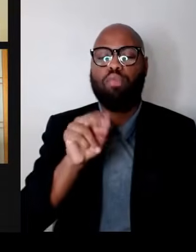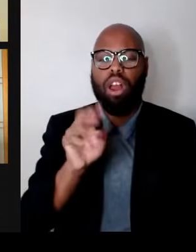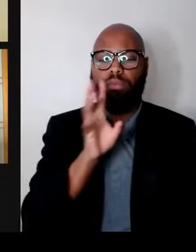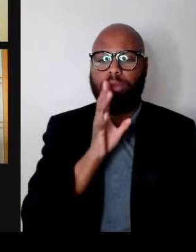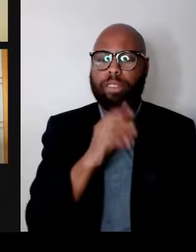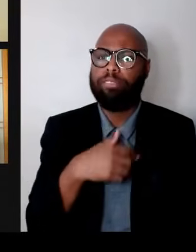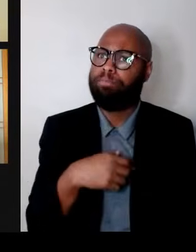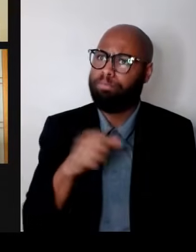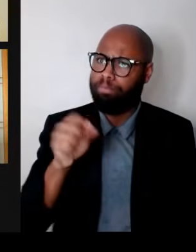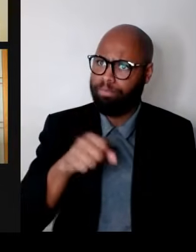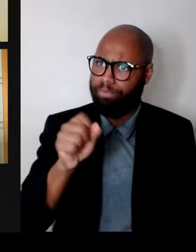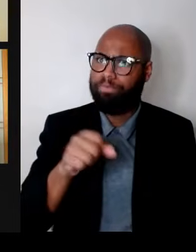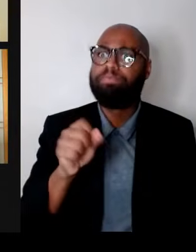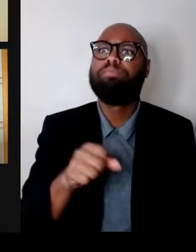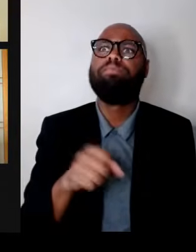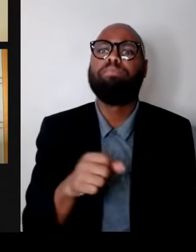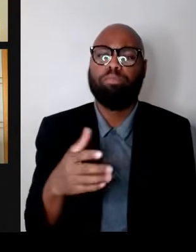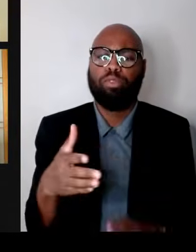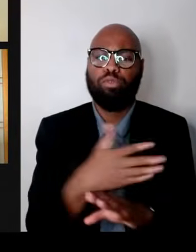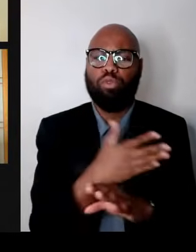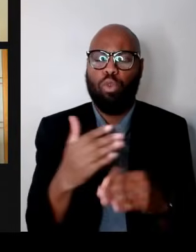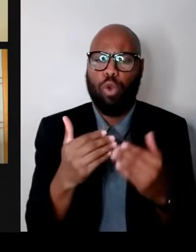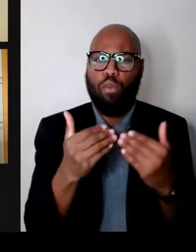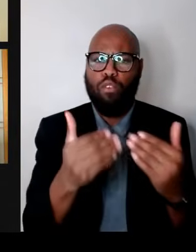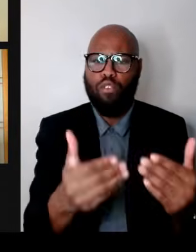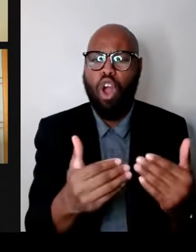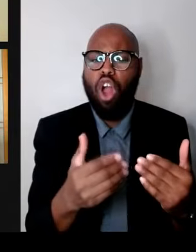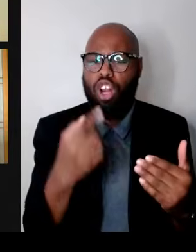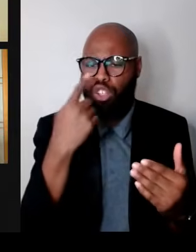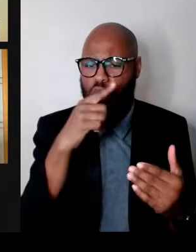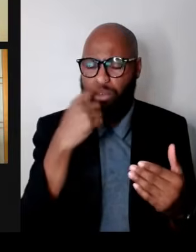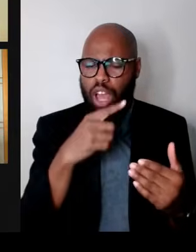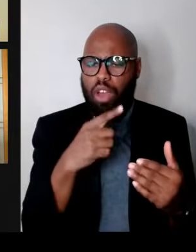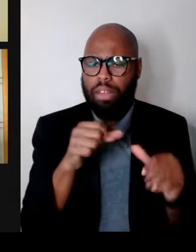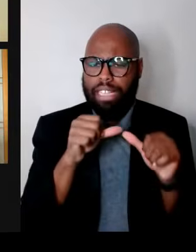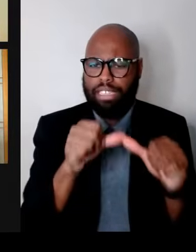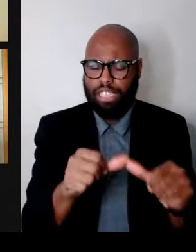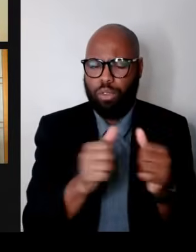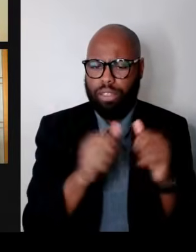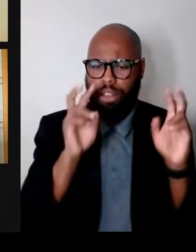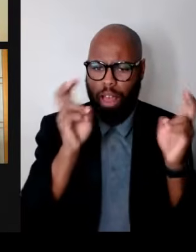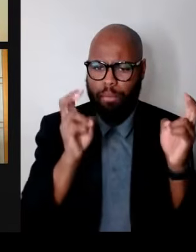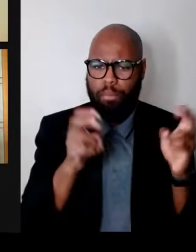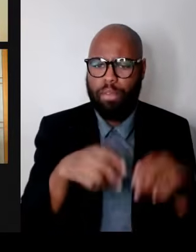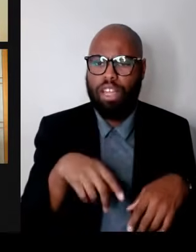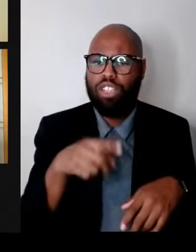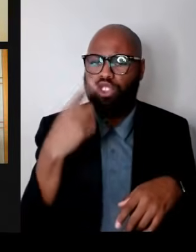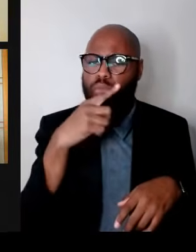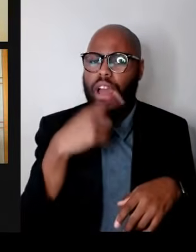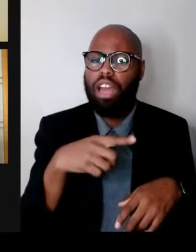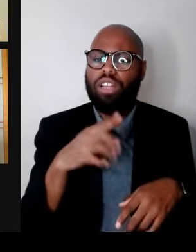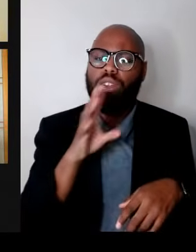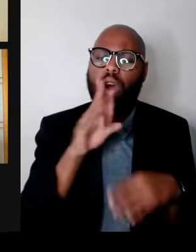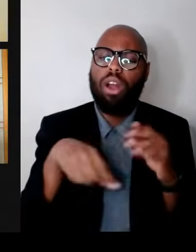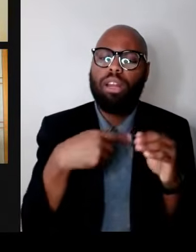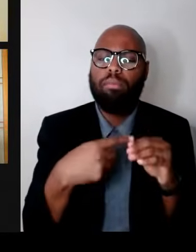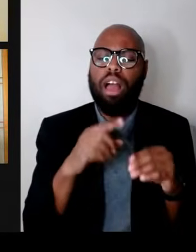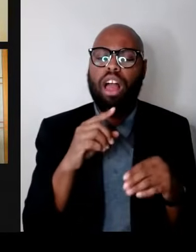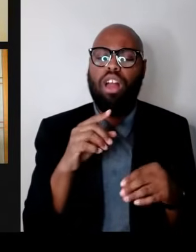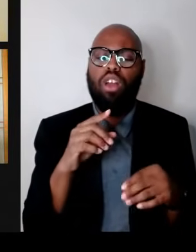just to stay on that for a minute, can you talk about organizing is our medicine? Can you talk about how that played